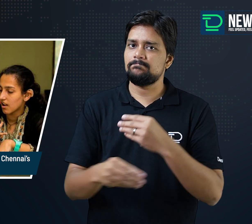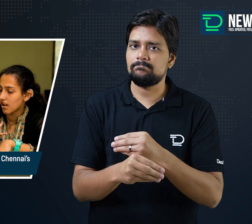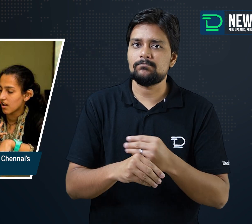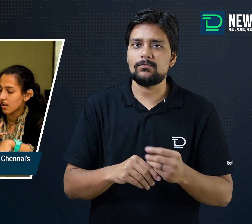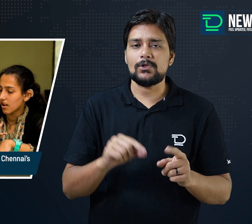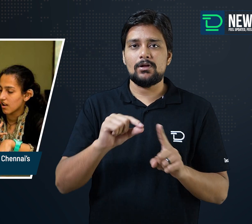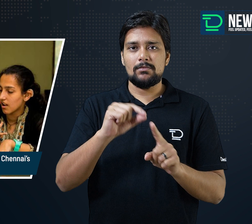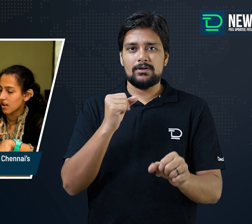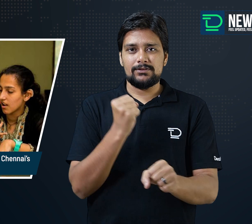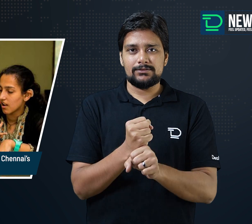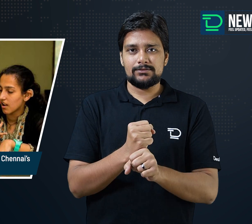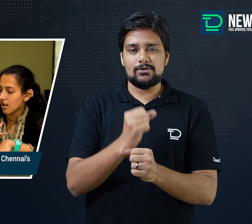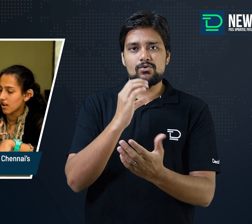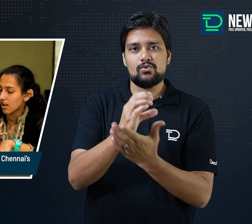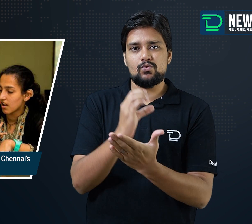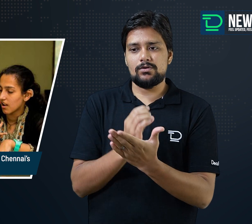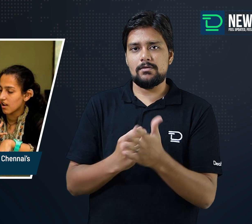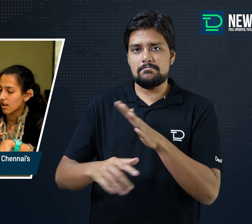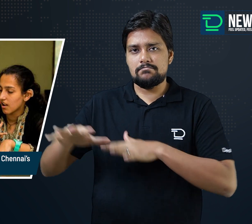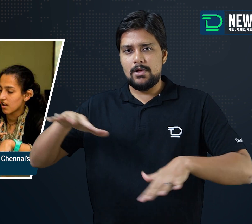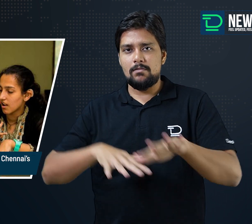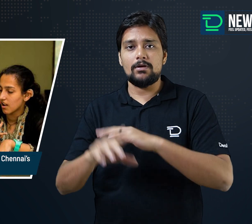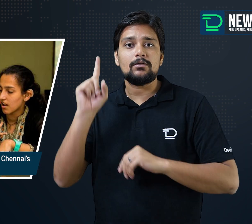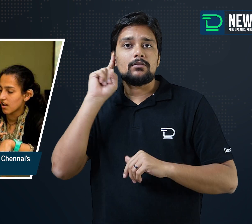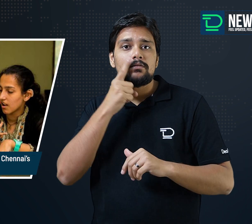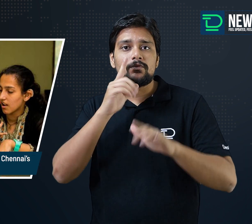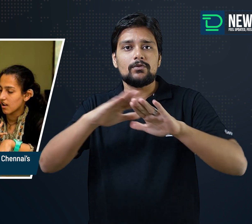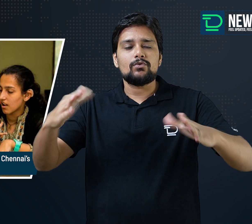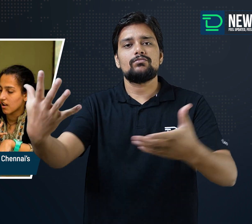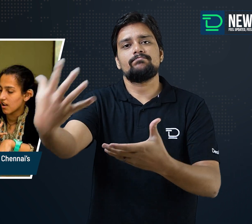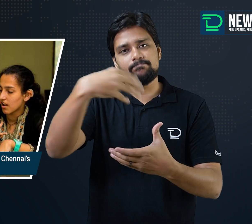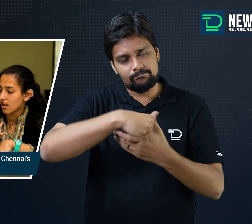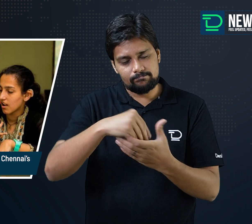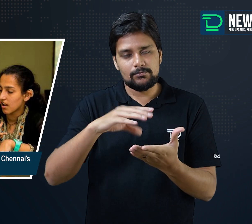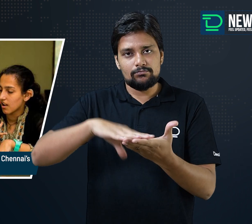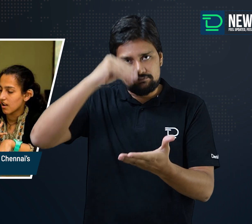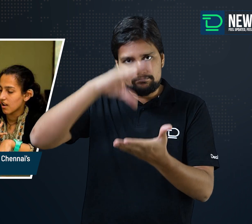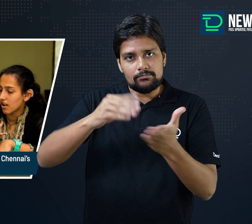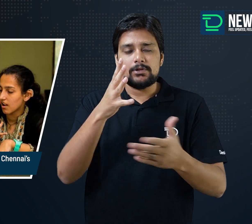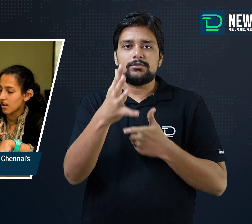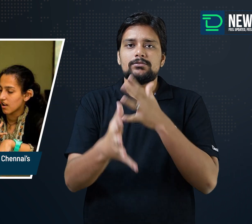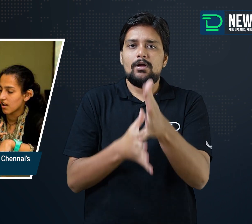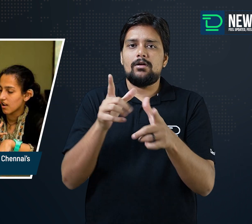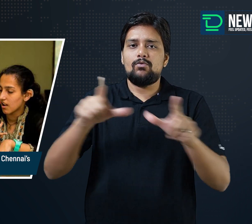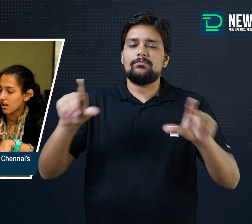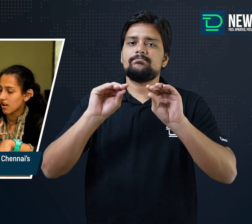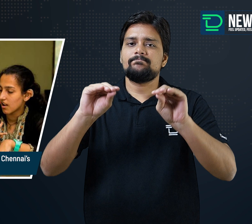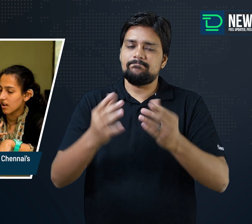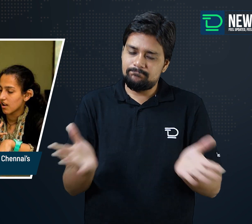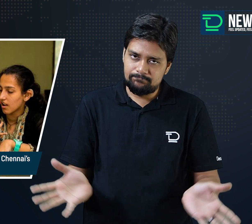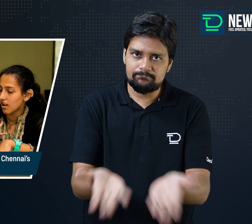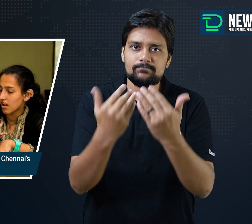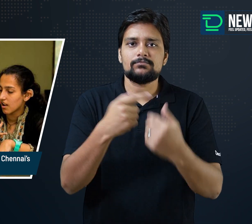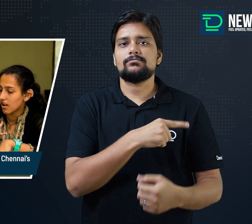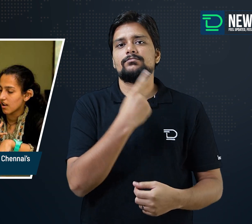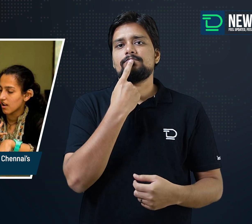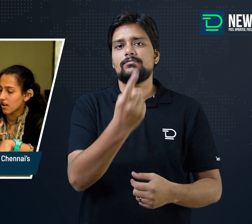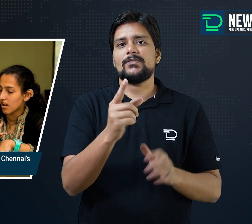and added that the college will now look to recruit more teachers trained in sign language.